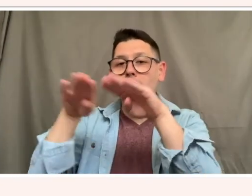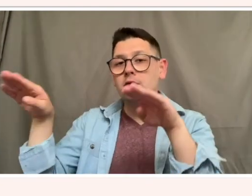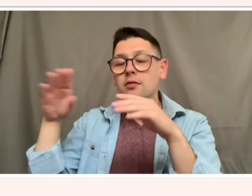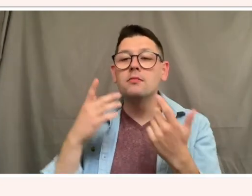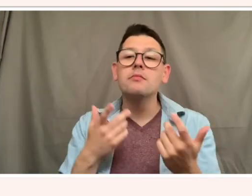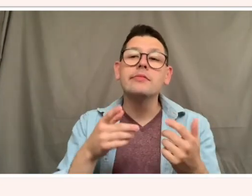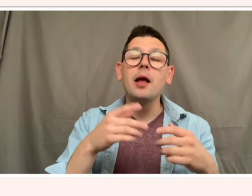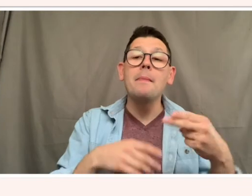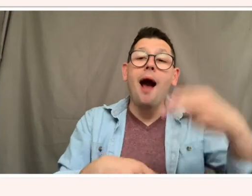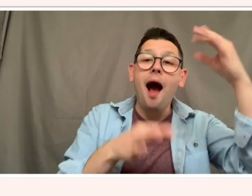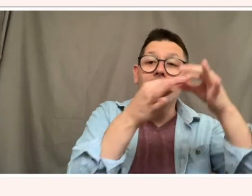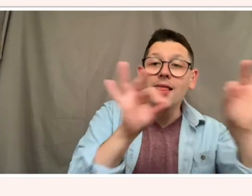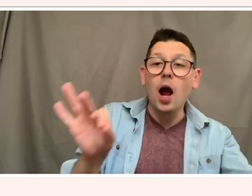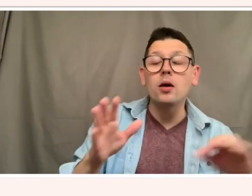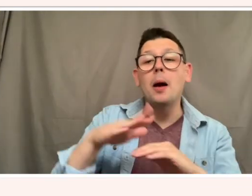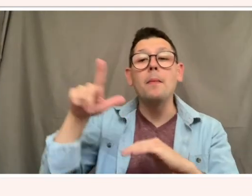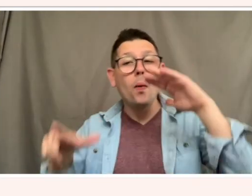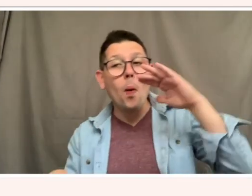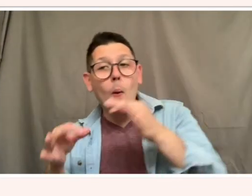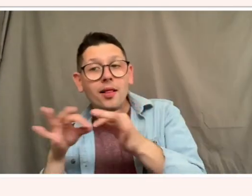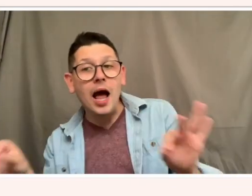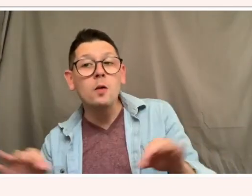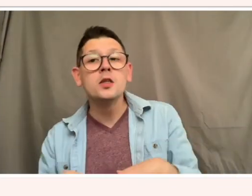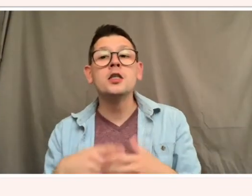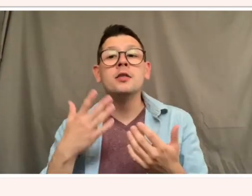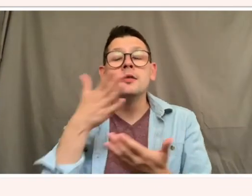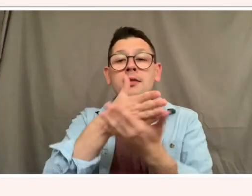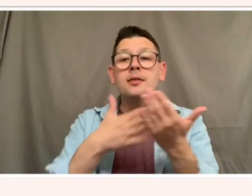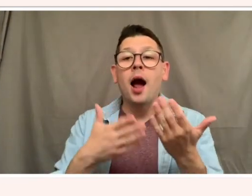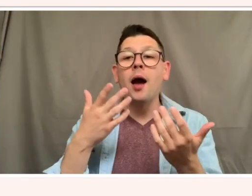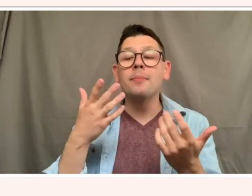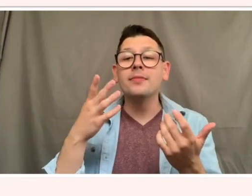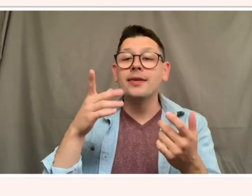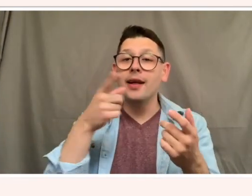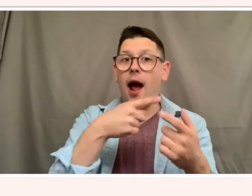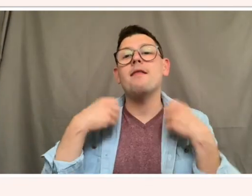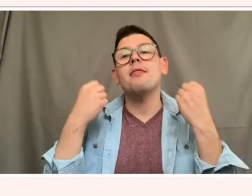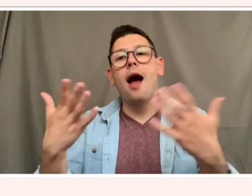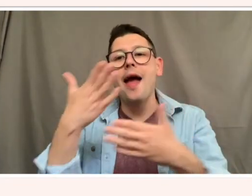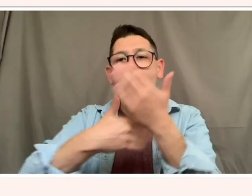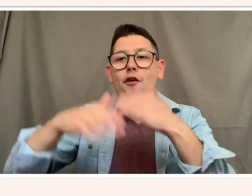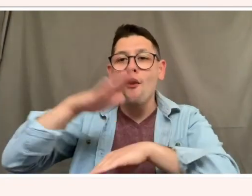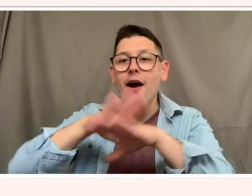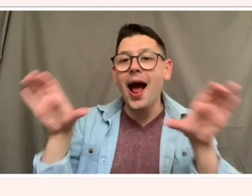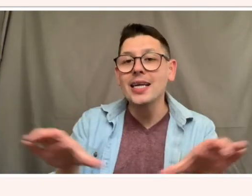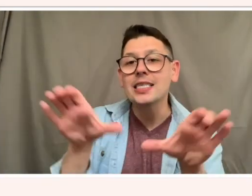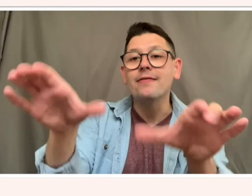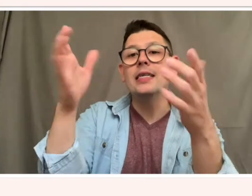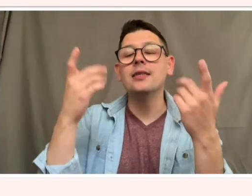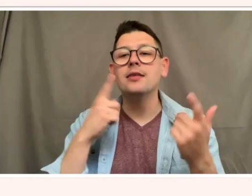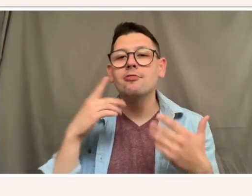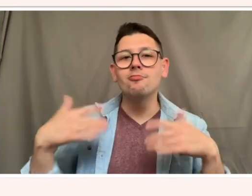It's easily accessible for different language levels- high and low, and it has a lot